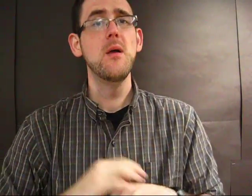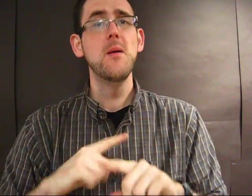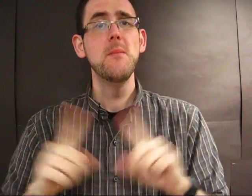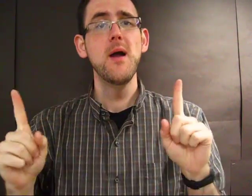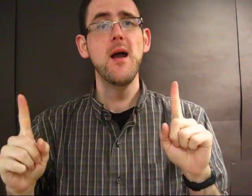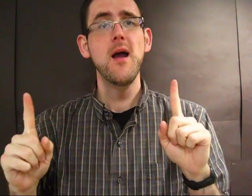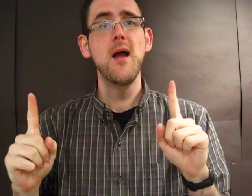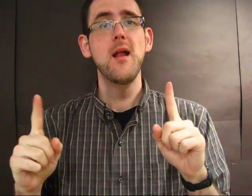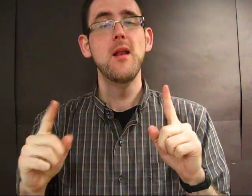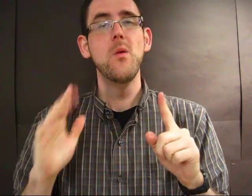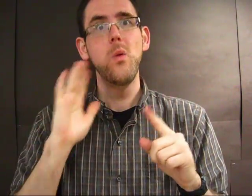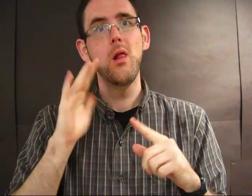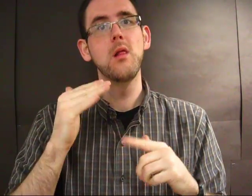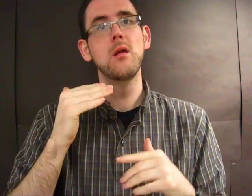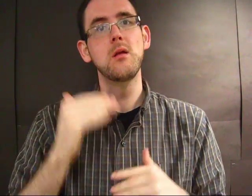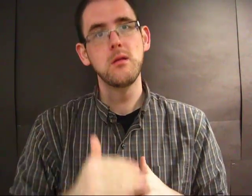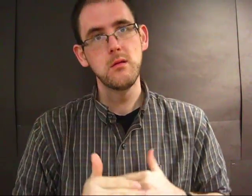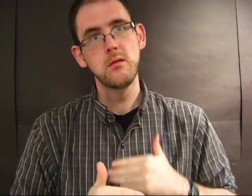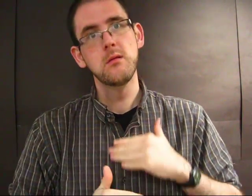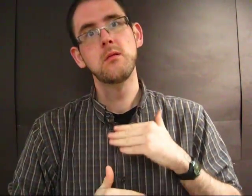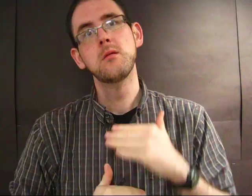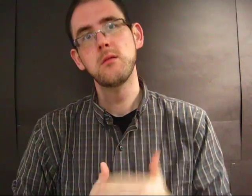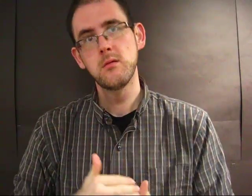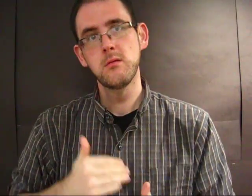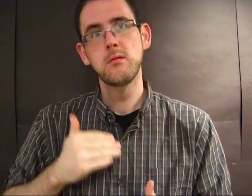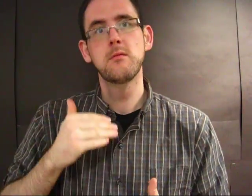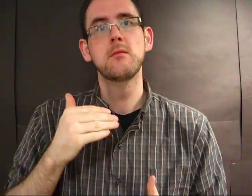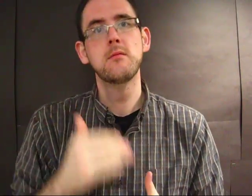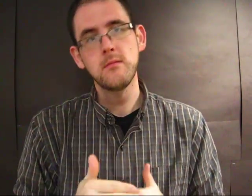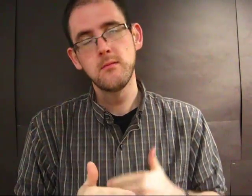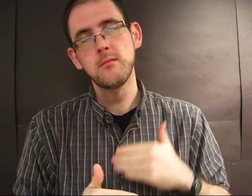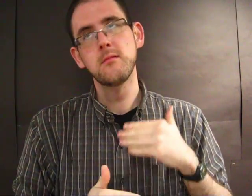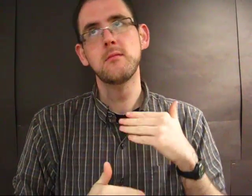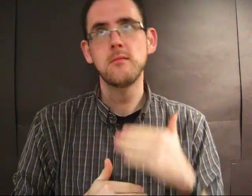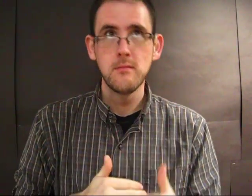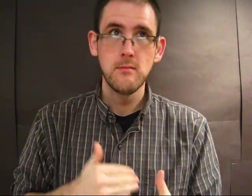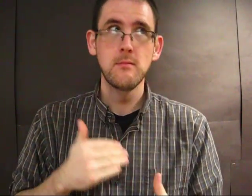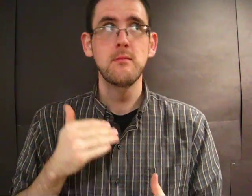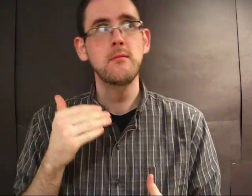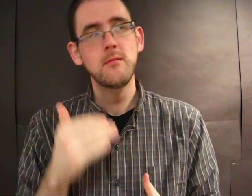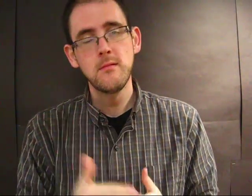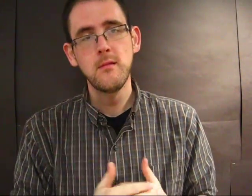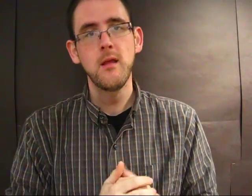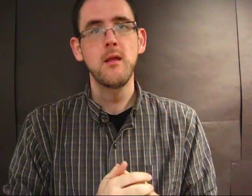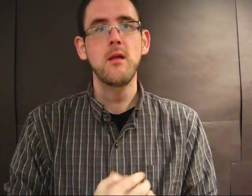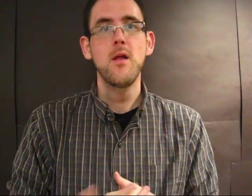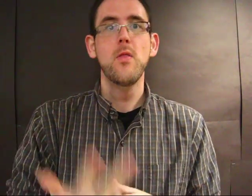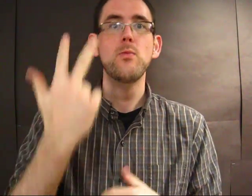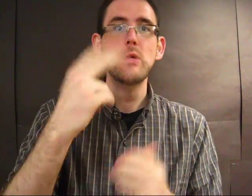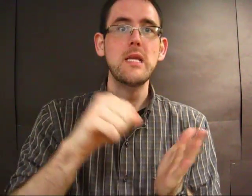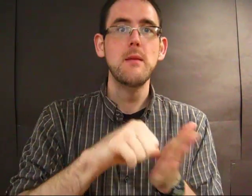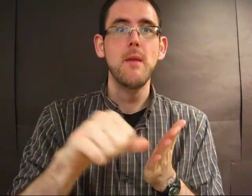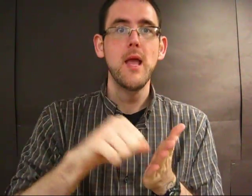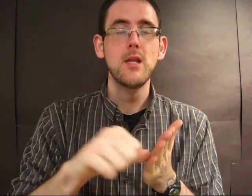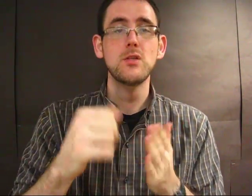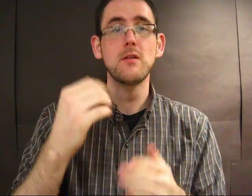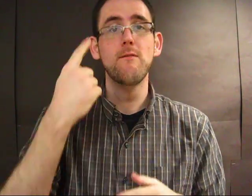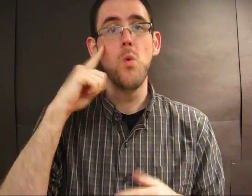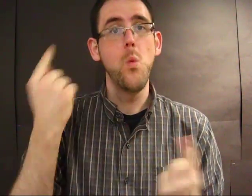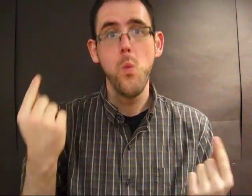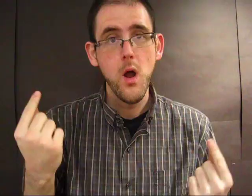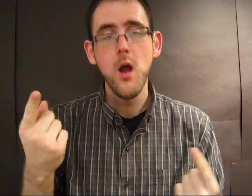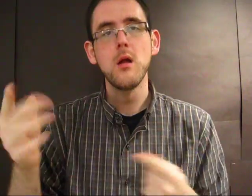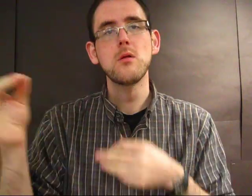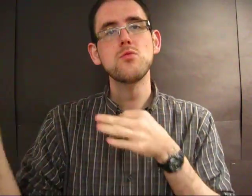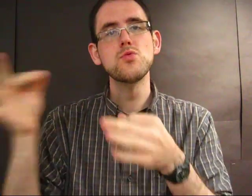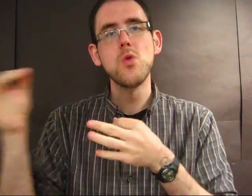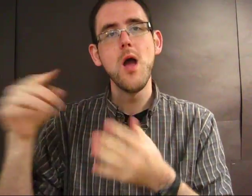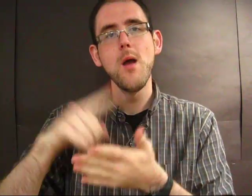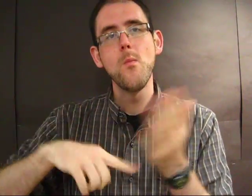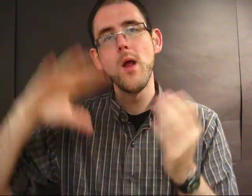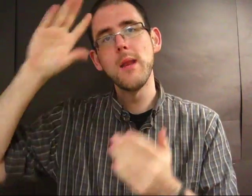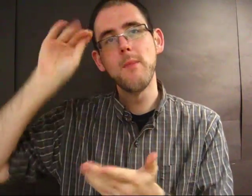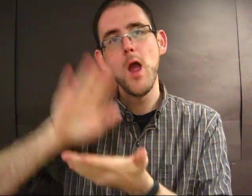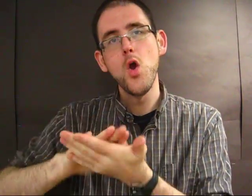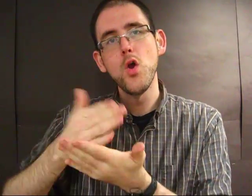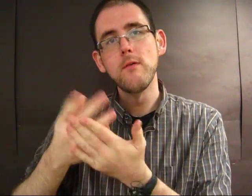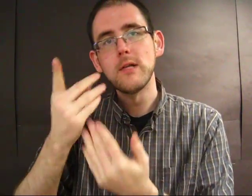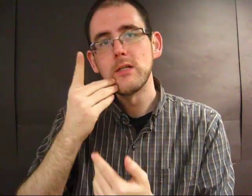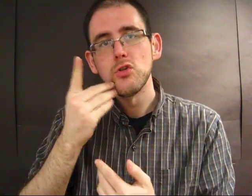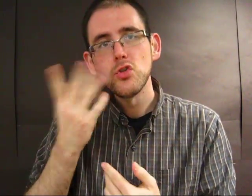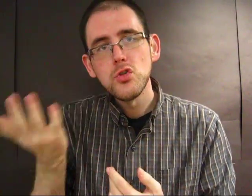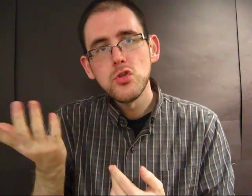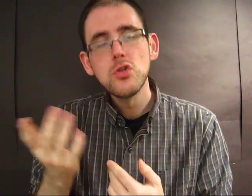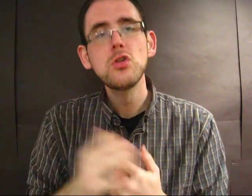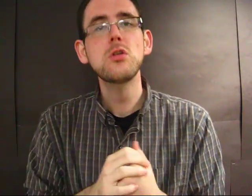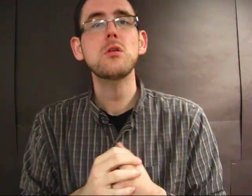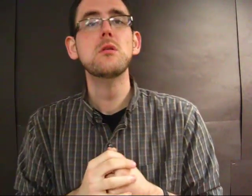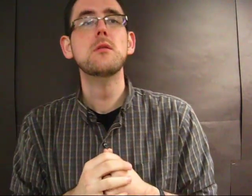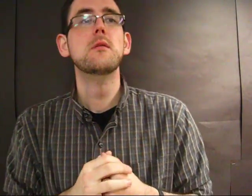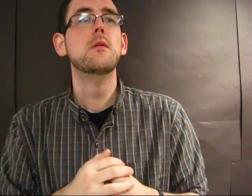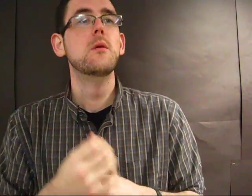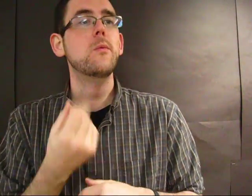But it's also very slow. Three pages to describe what the man cooked for dinner!